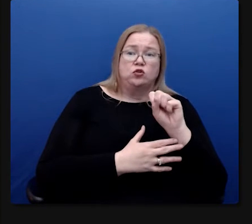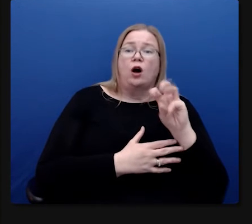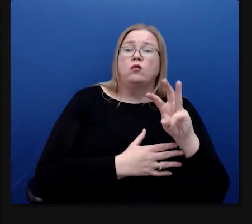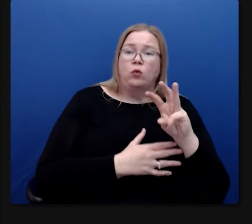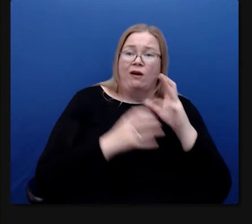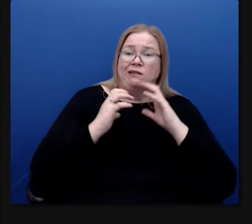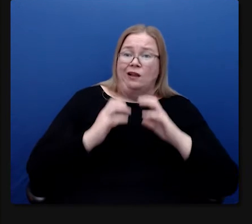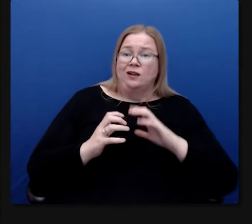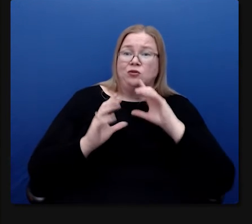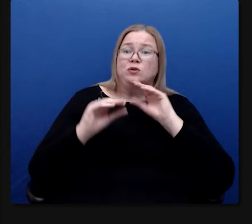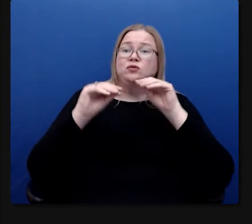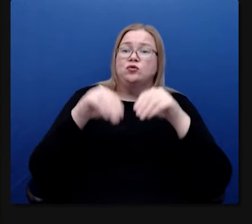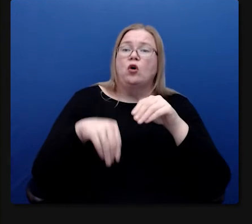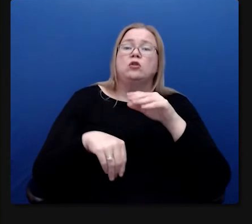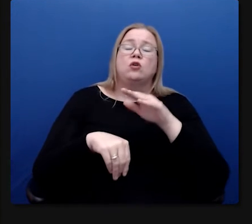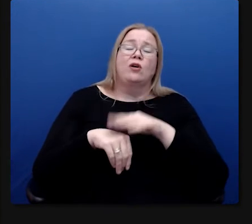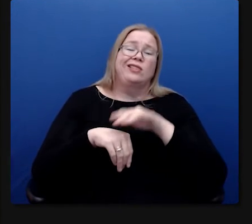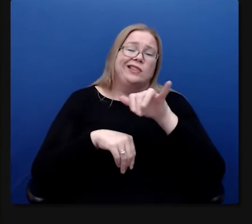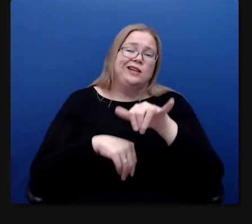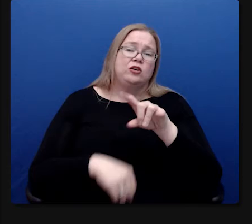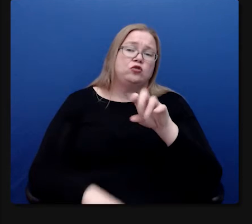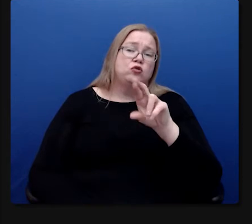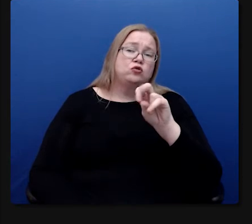all the software clients are installed on this drive.